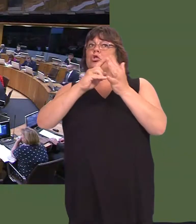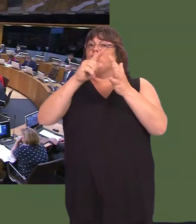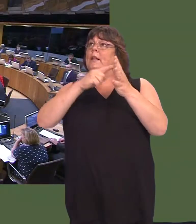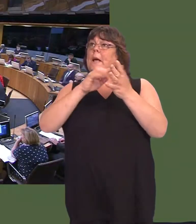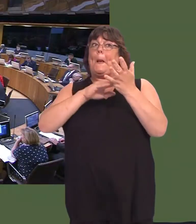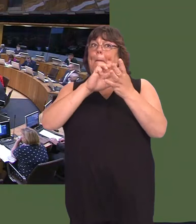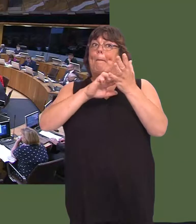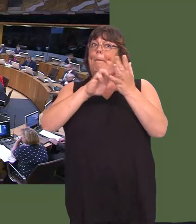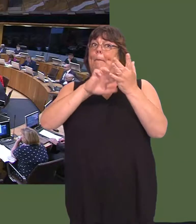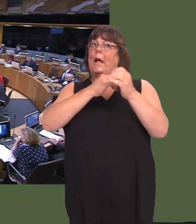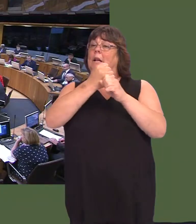to support her in Pembrokeshire?